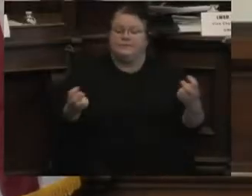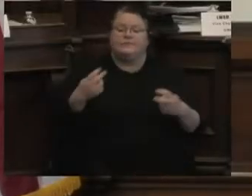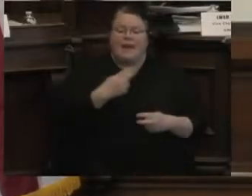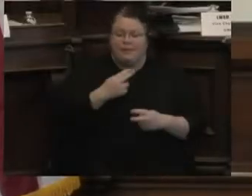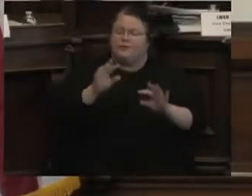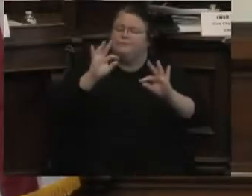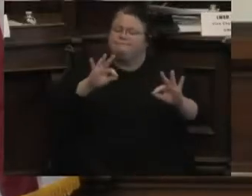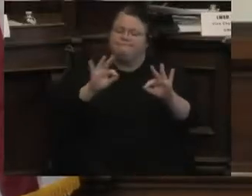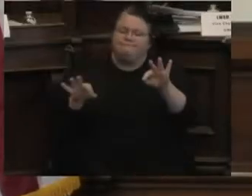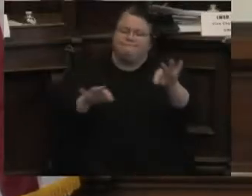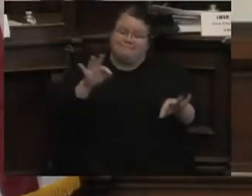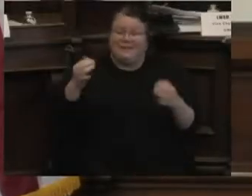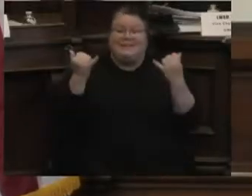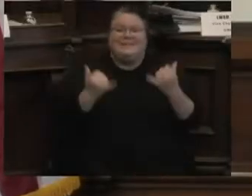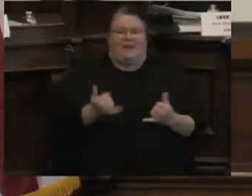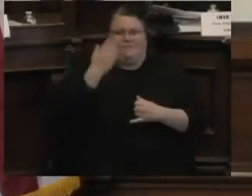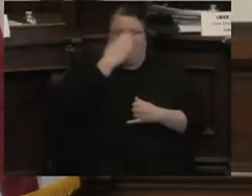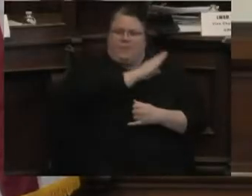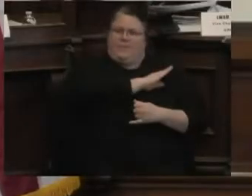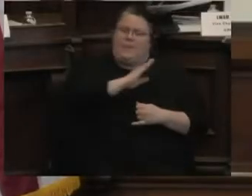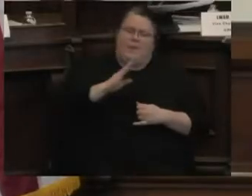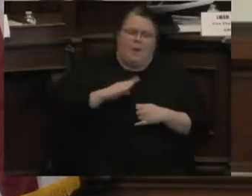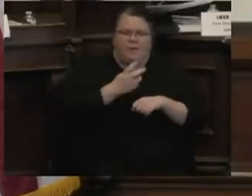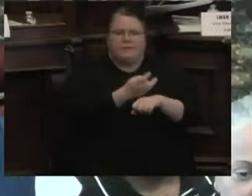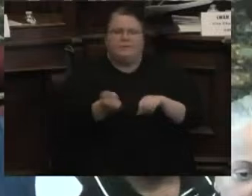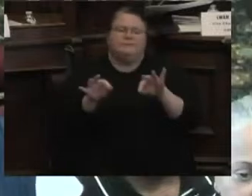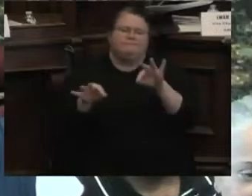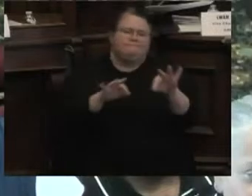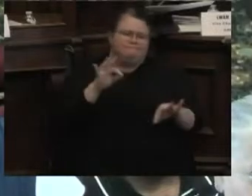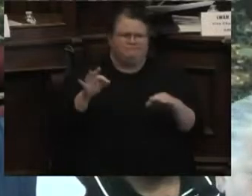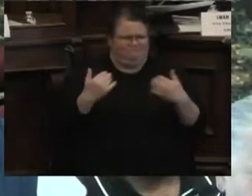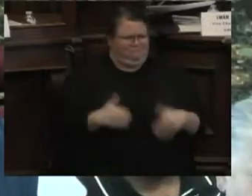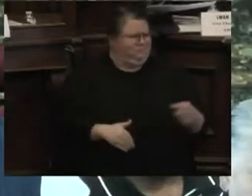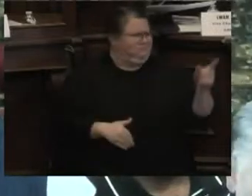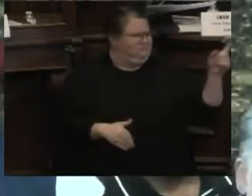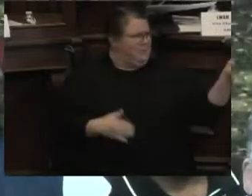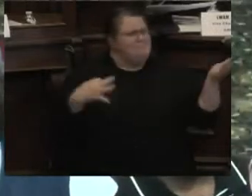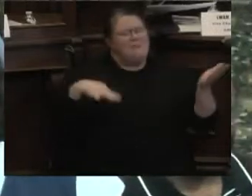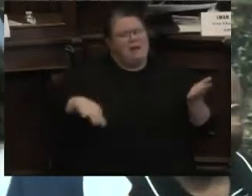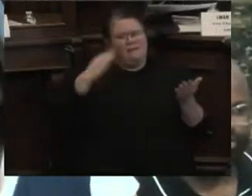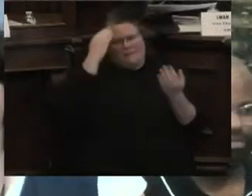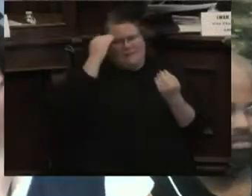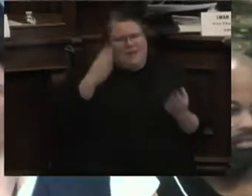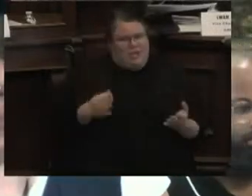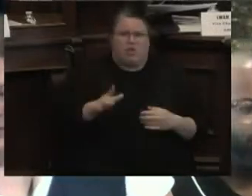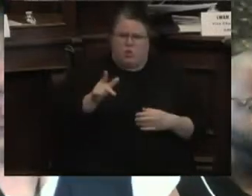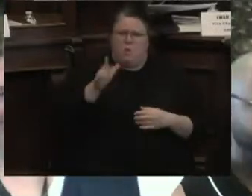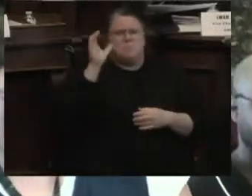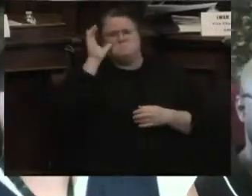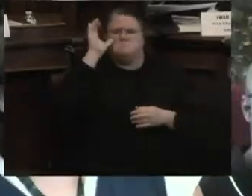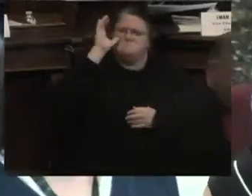presented this information to the staff, and now she is